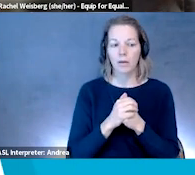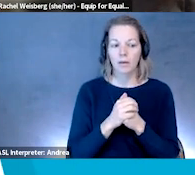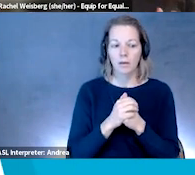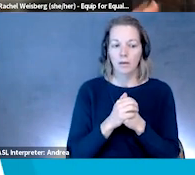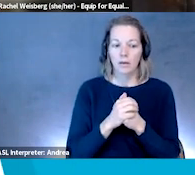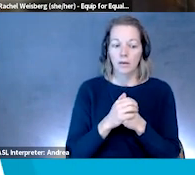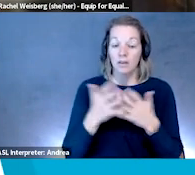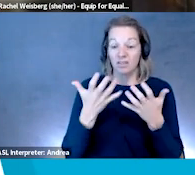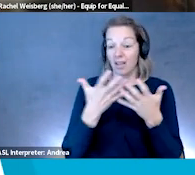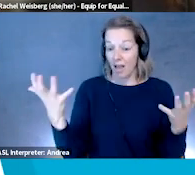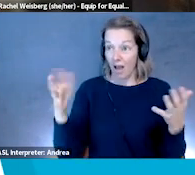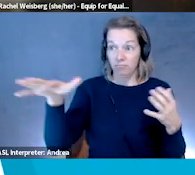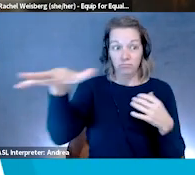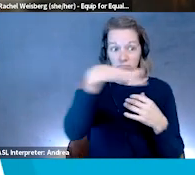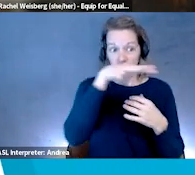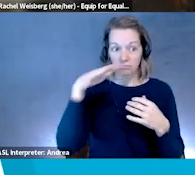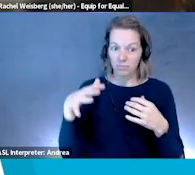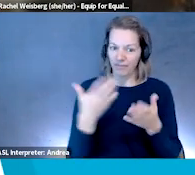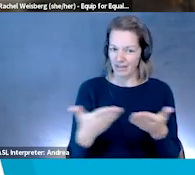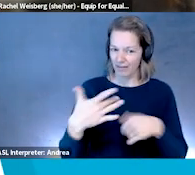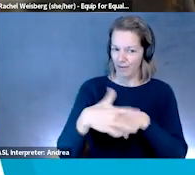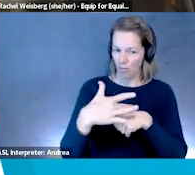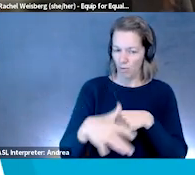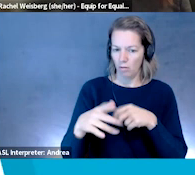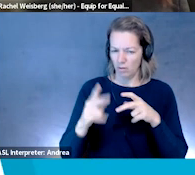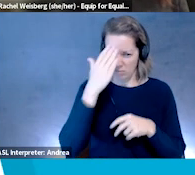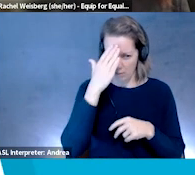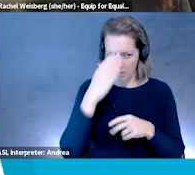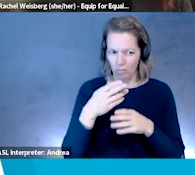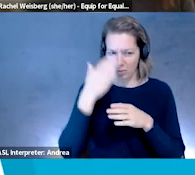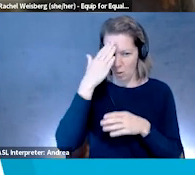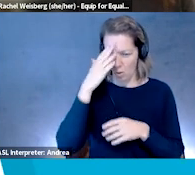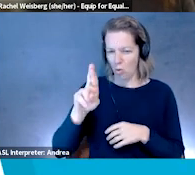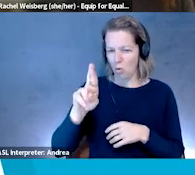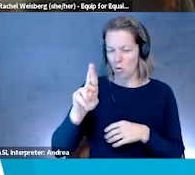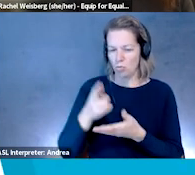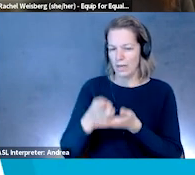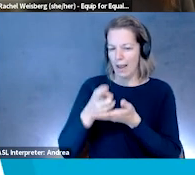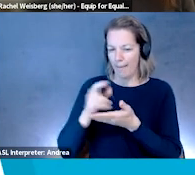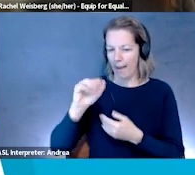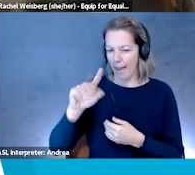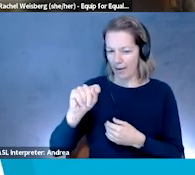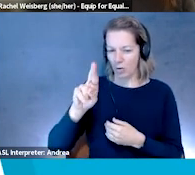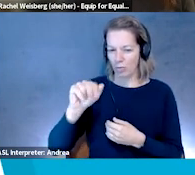HERE TO TALK ABOUT CAP, THE CLIENT ASSISTANCE PROGRAM. WHAT IS CAP? THERE IS